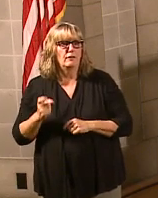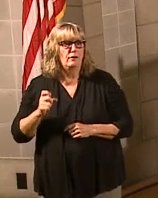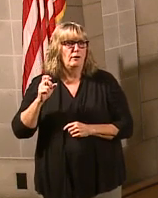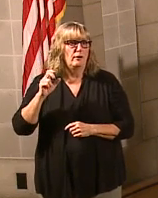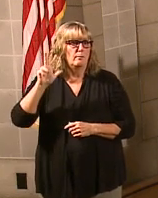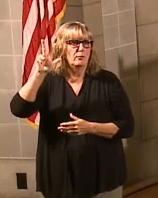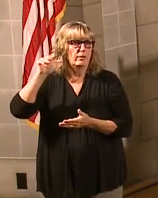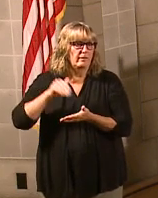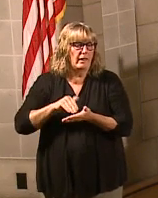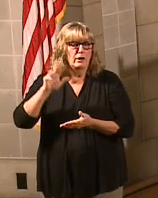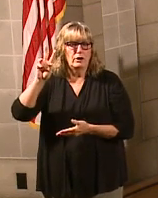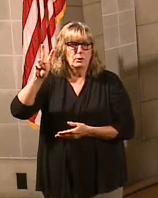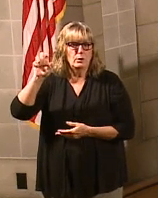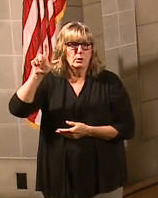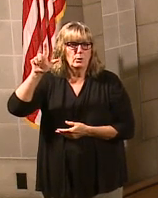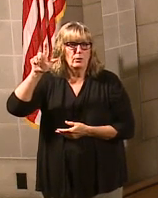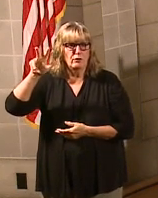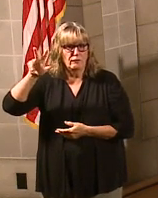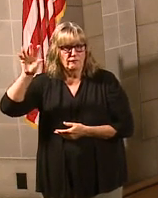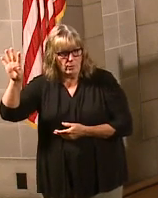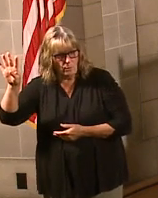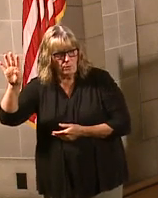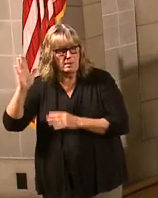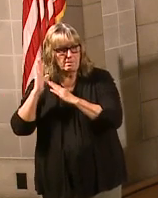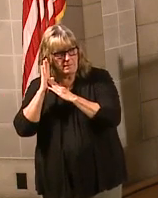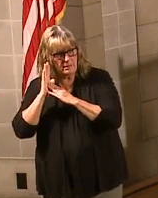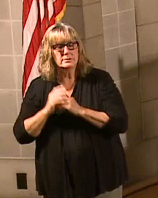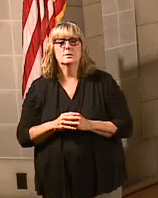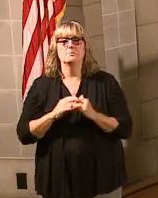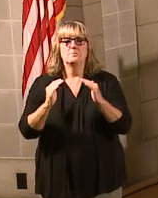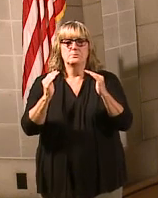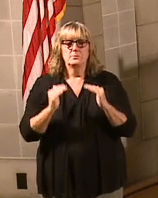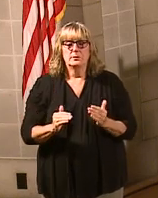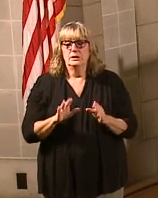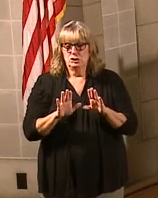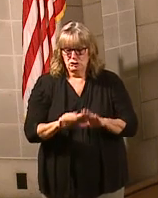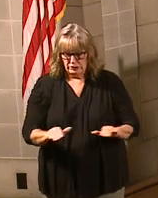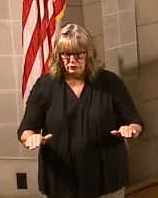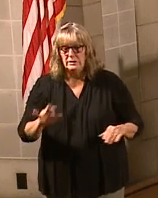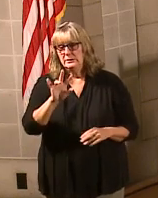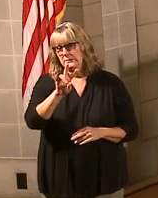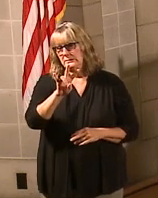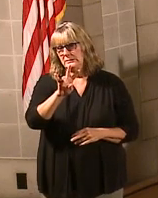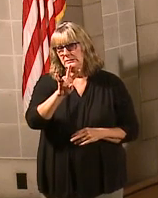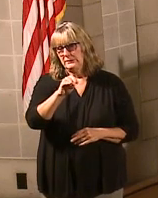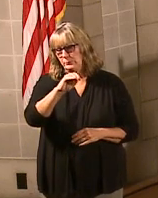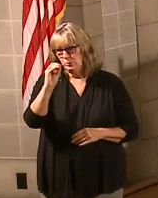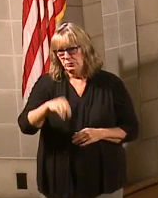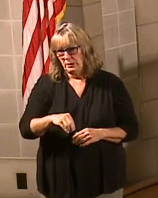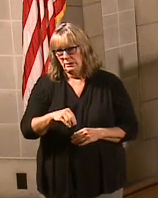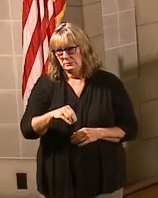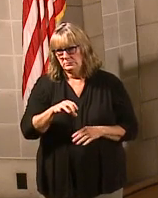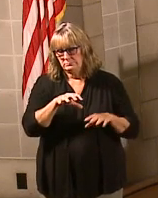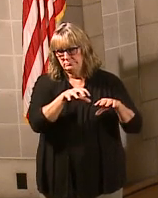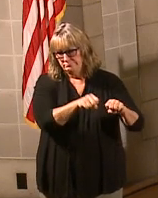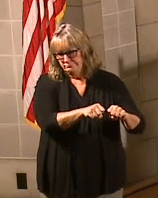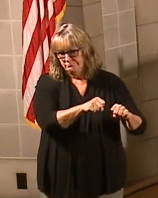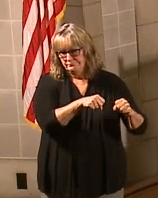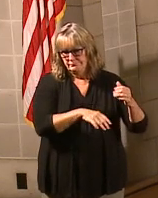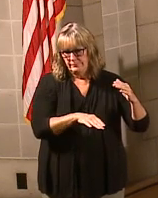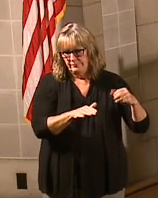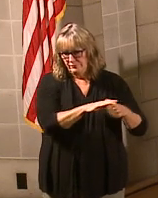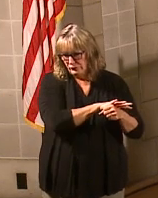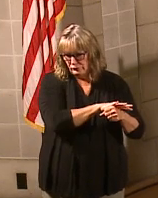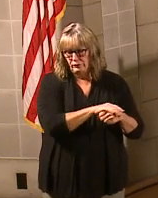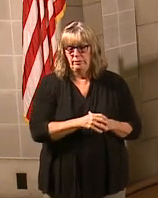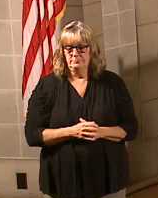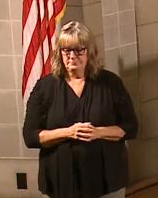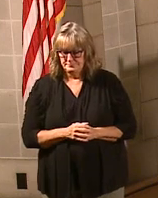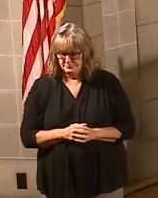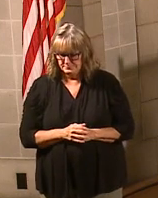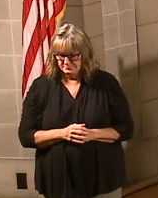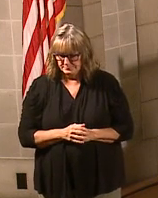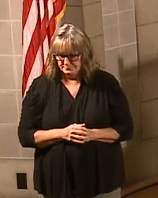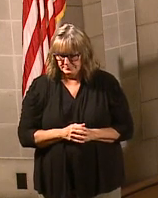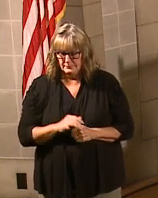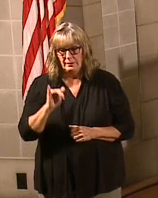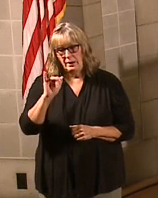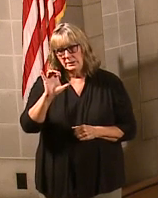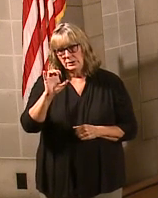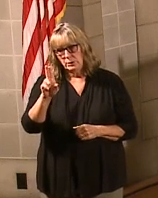GOT 2,331 BEDS OUT OF 3,234